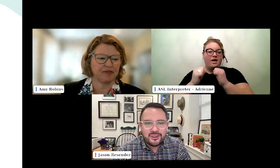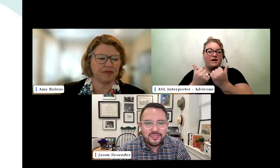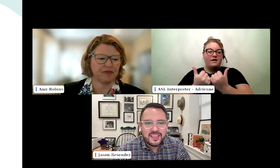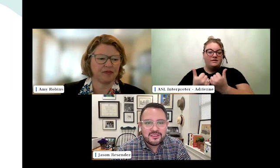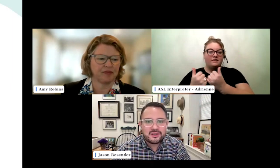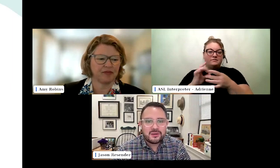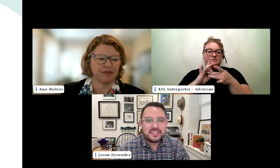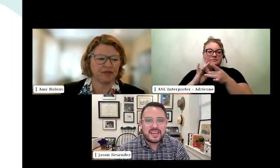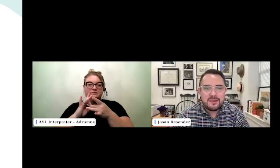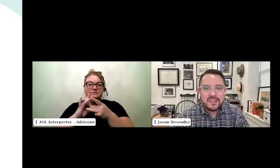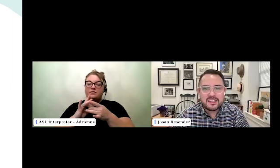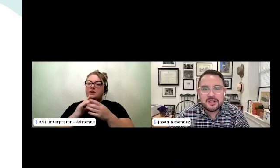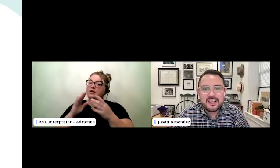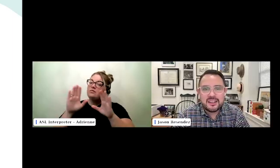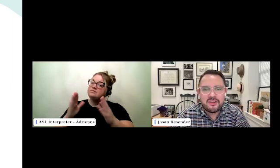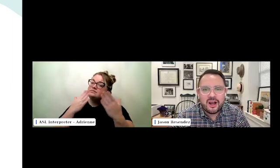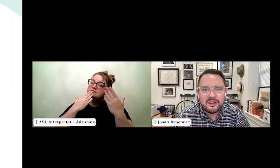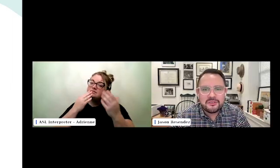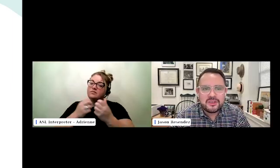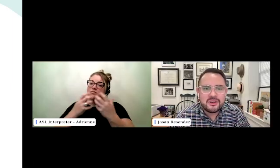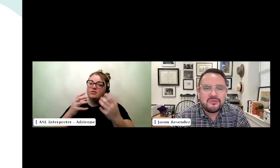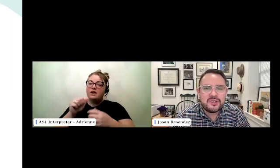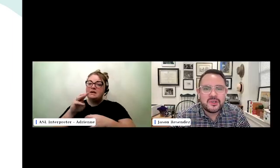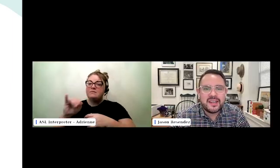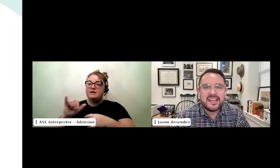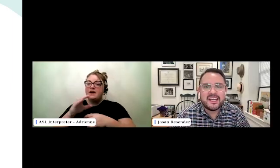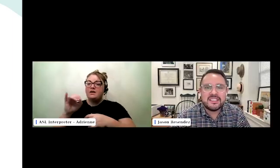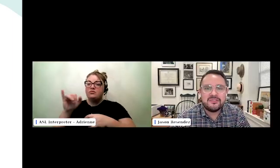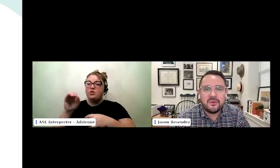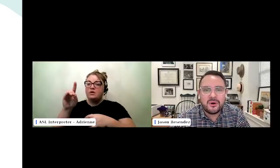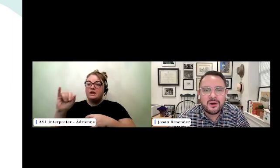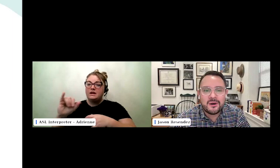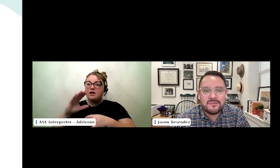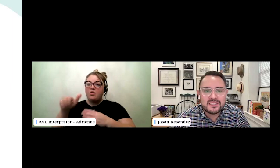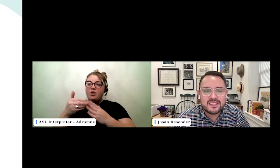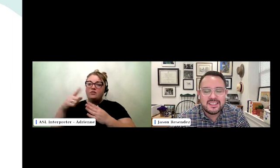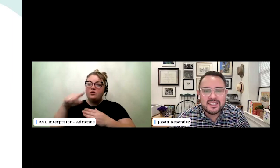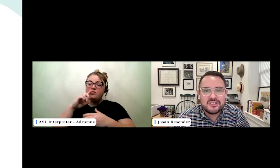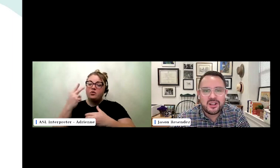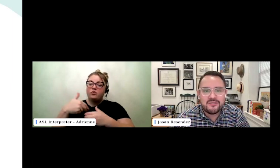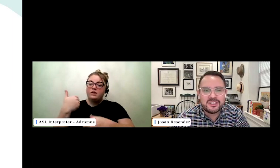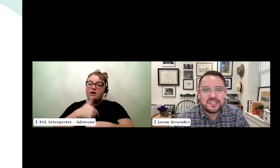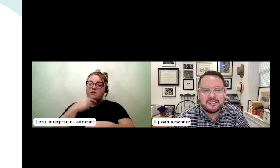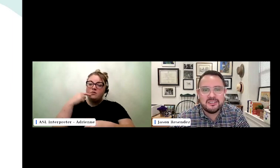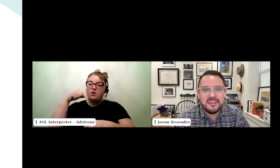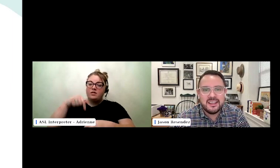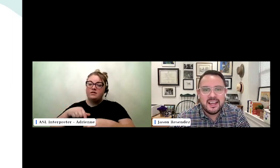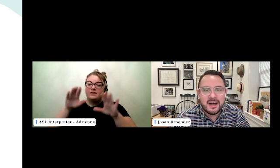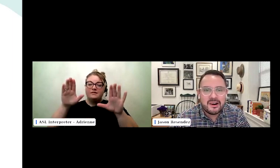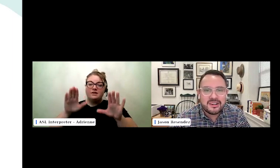Wonderful. Thank you so much, Amy and Jodi, and for all of you for joining us for this essential conversation.